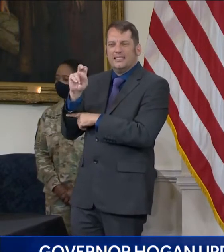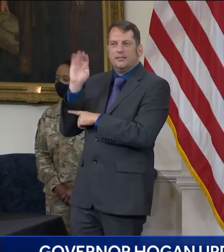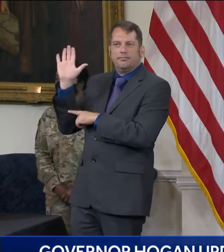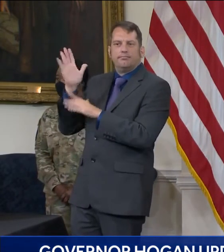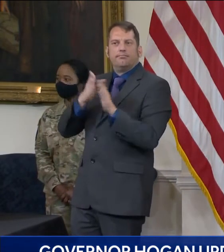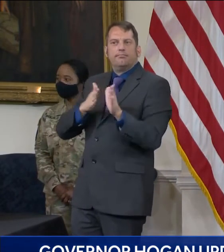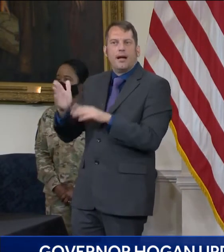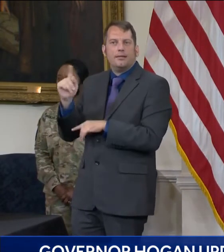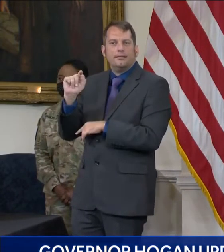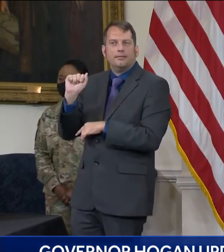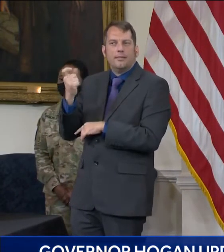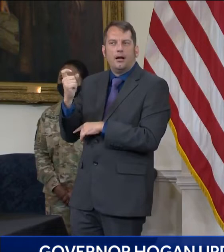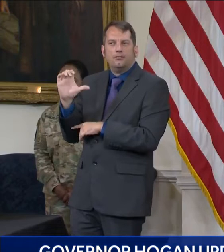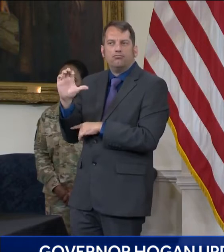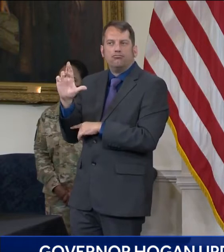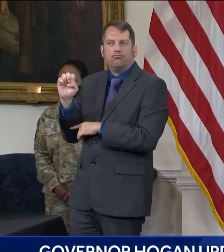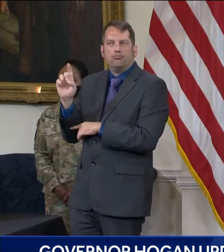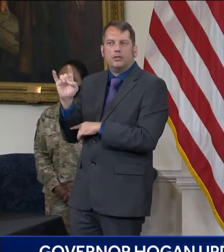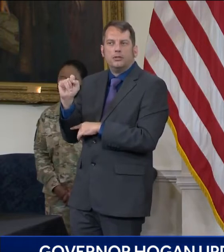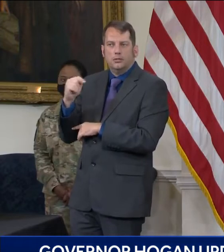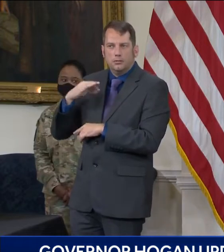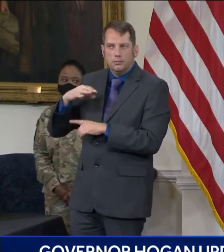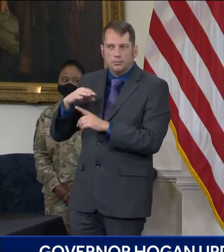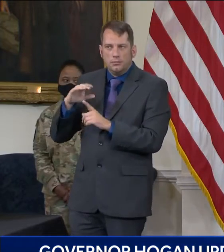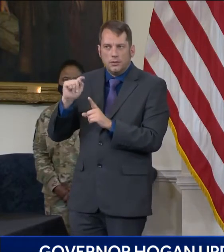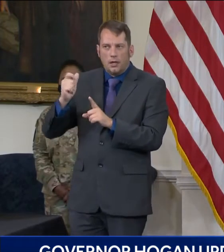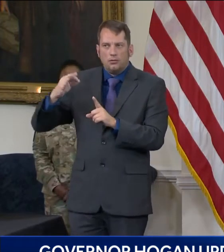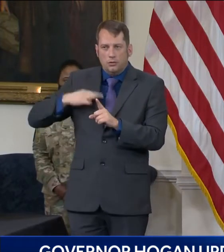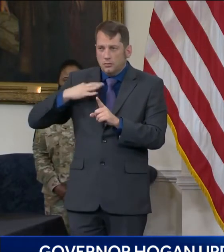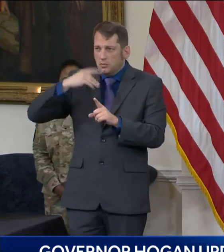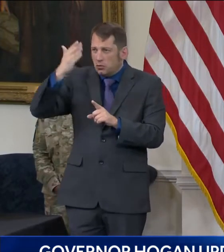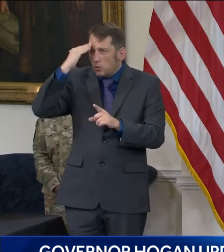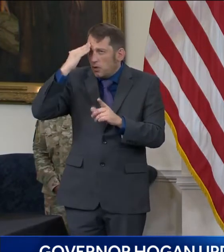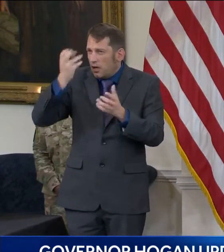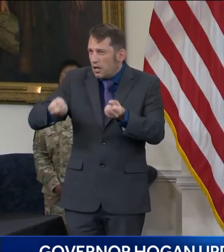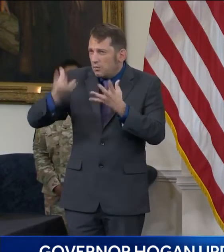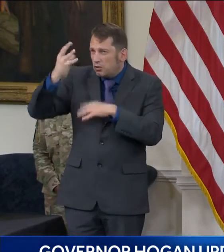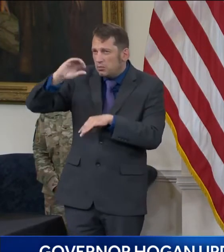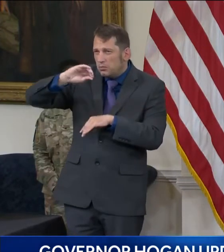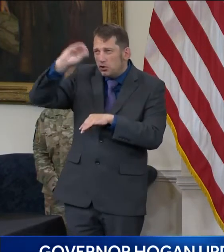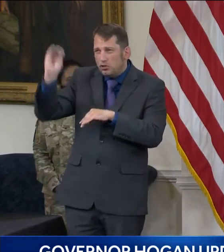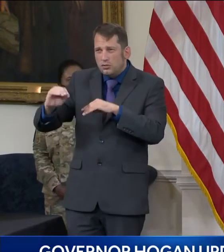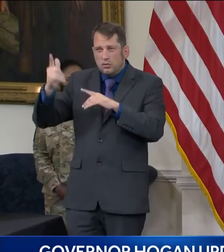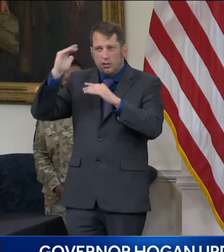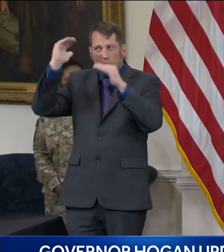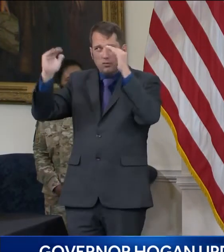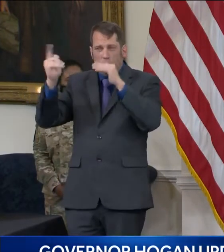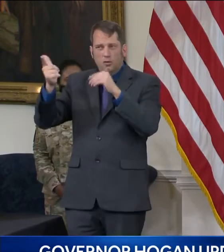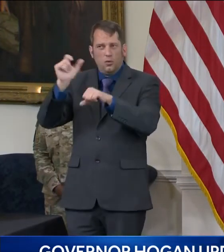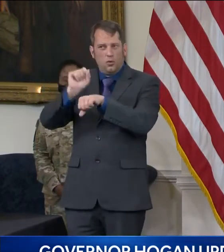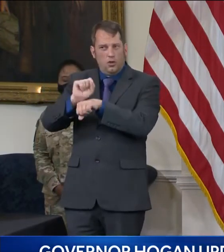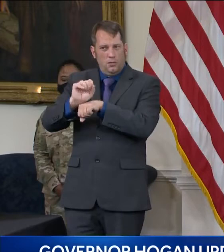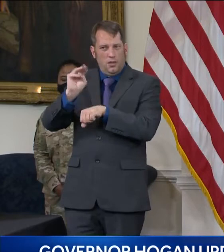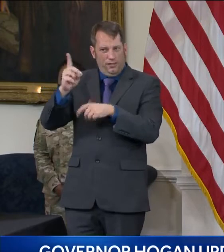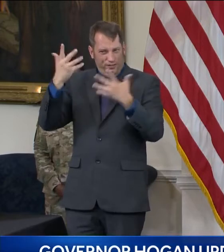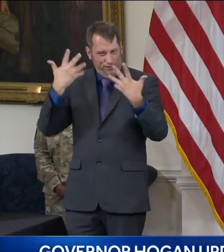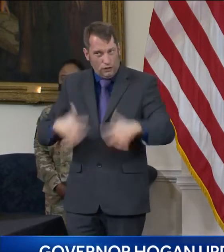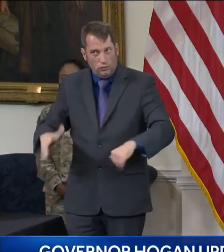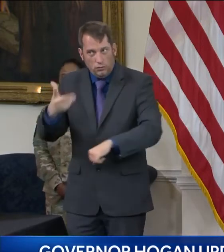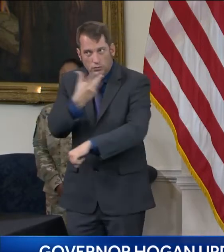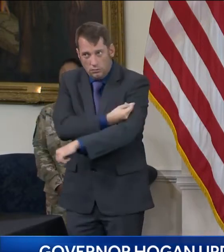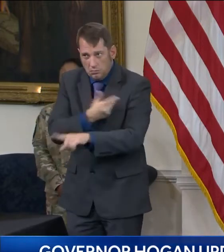[INDISCERNIBLE] GOV. HOGAN: I DON’T KNOW THAT